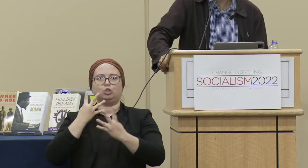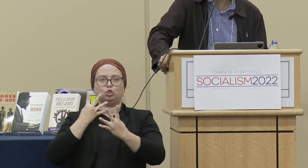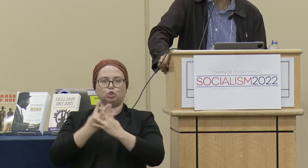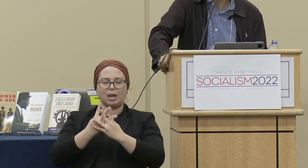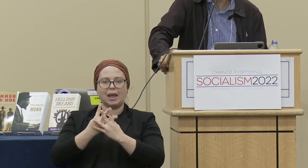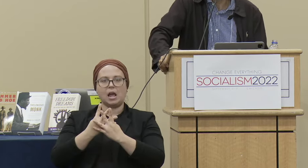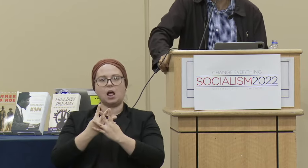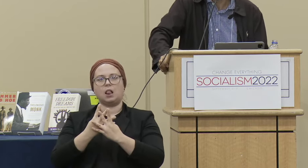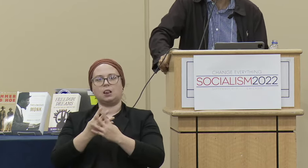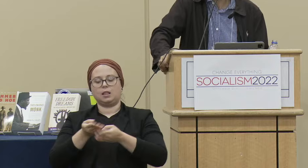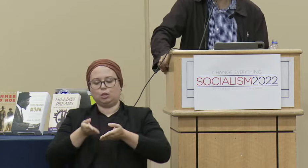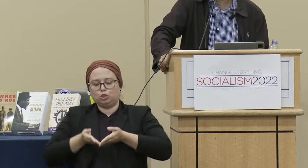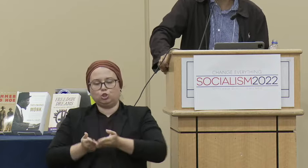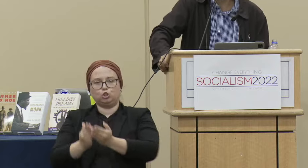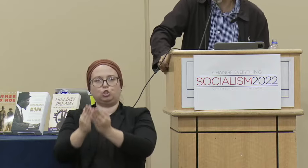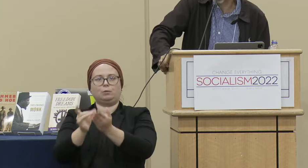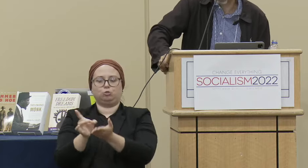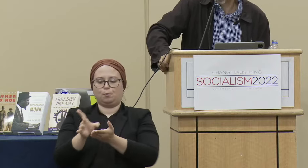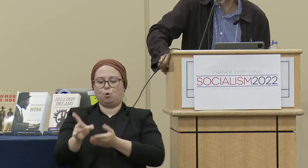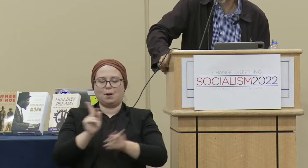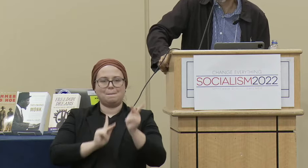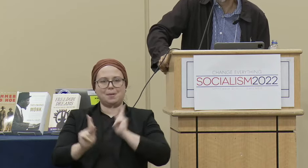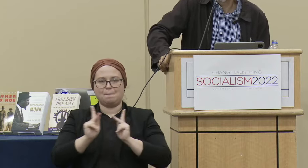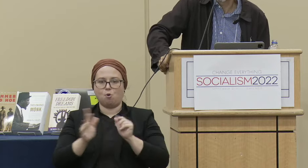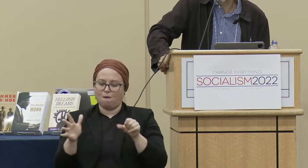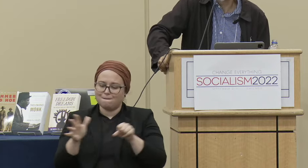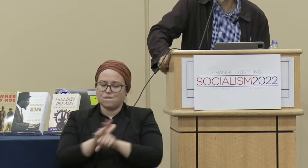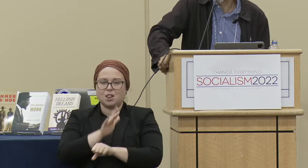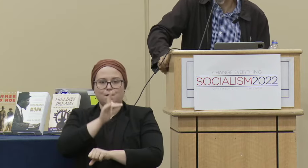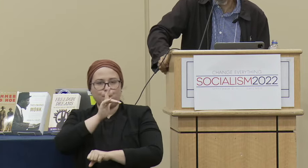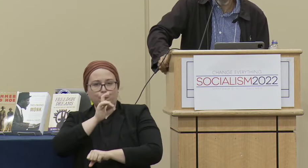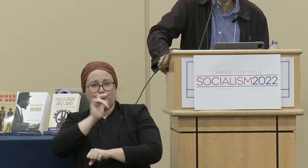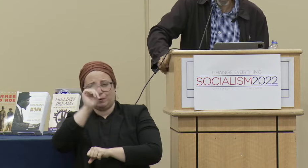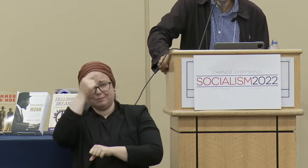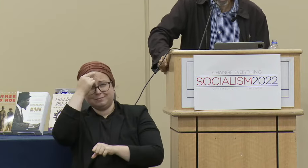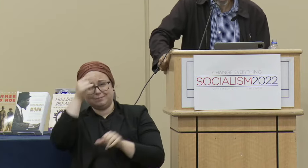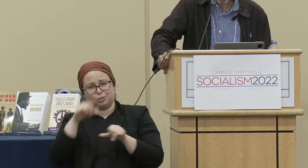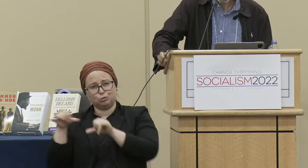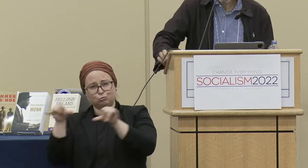oppression. Early 20th century graves, ships deporting people ,